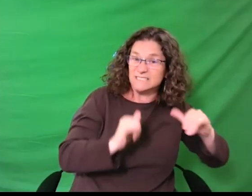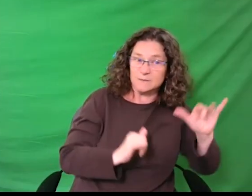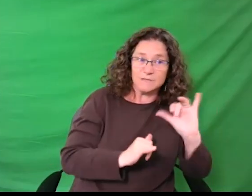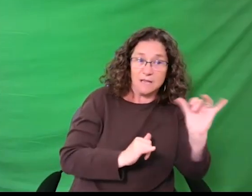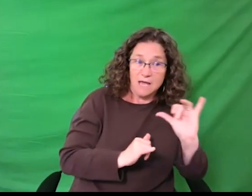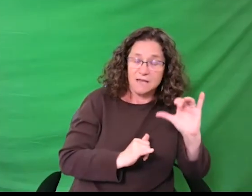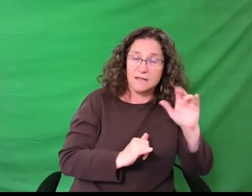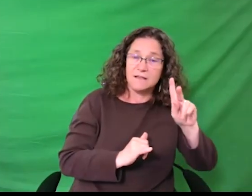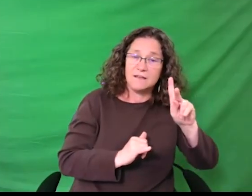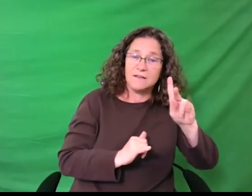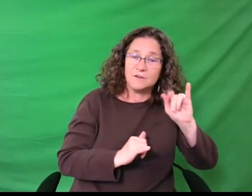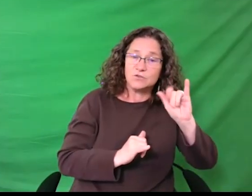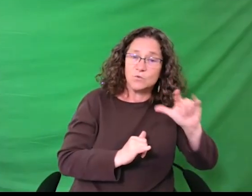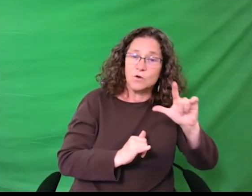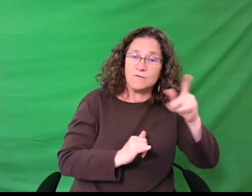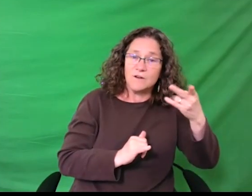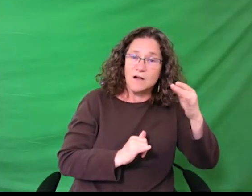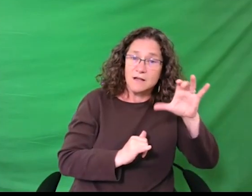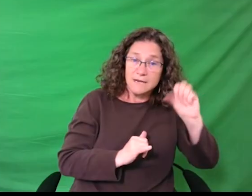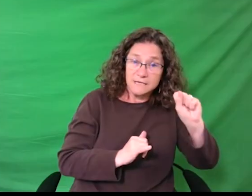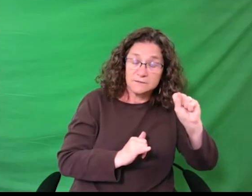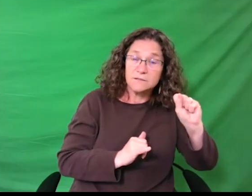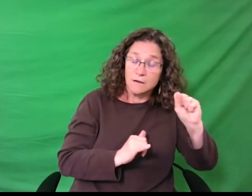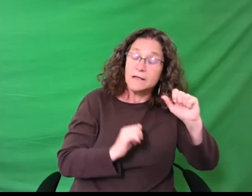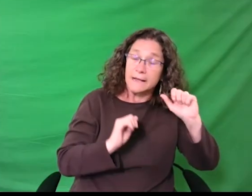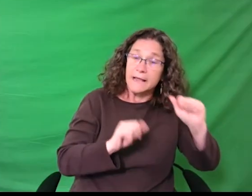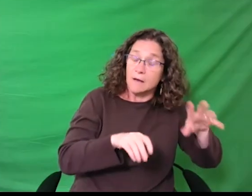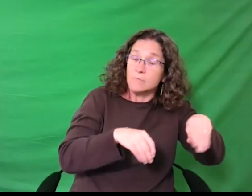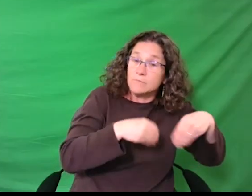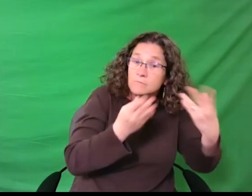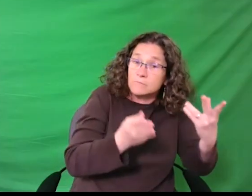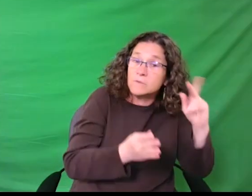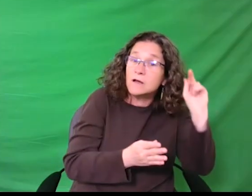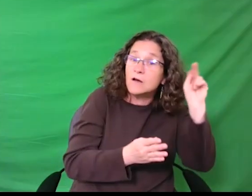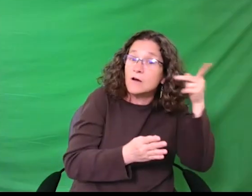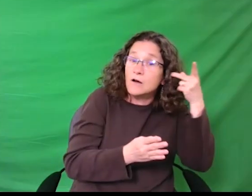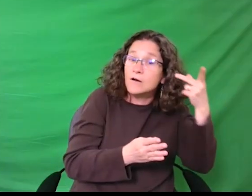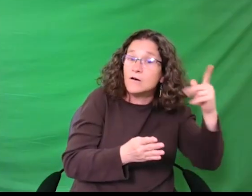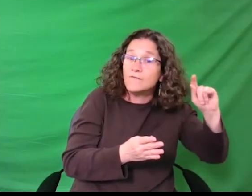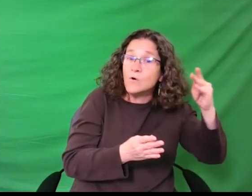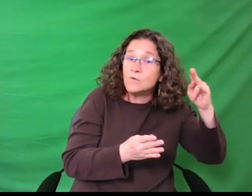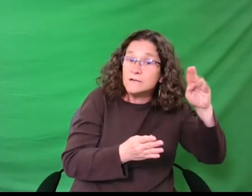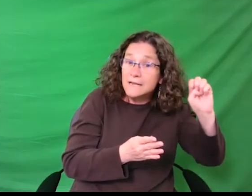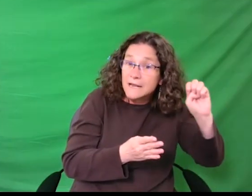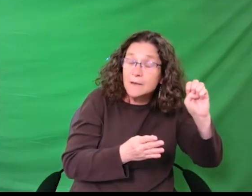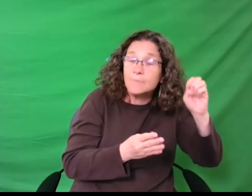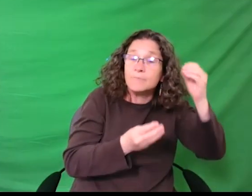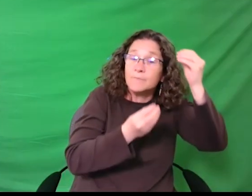can provide access to phoneme information and can support the development of basic phonemic awareness.